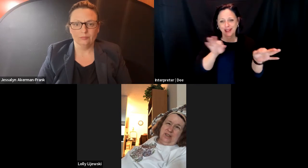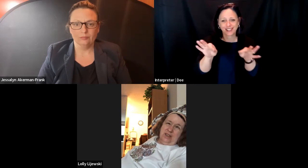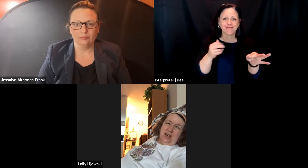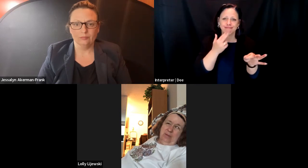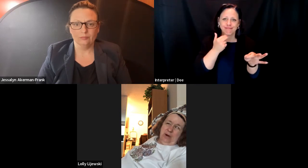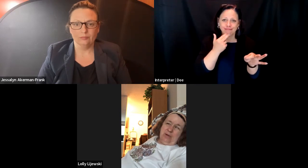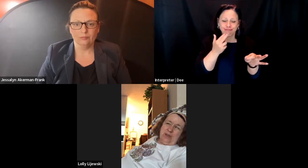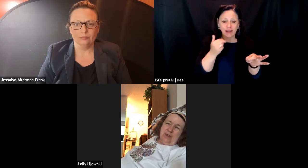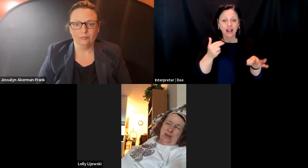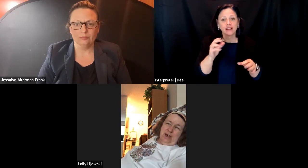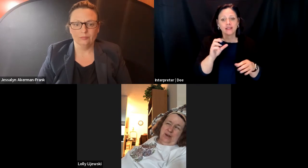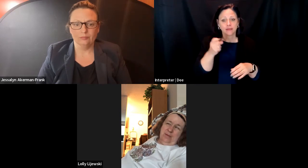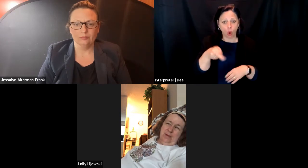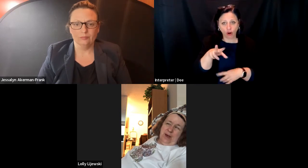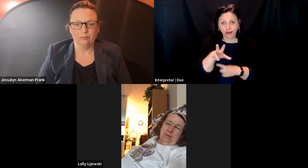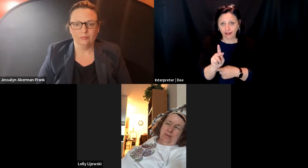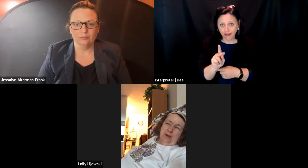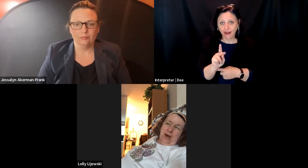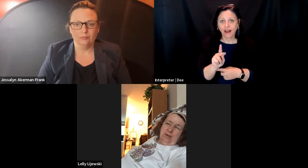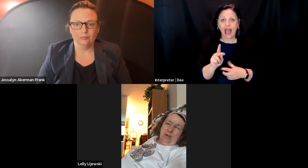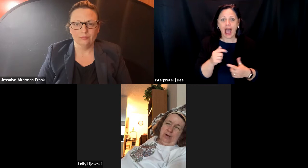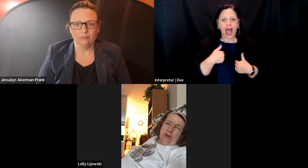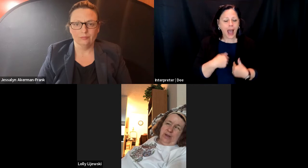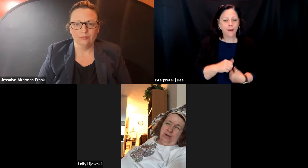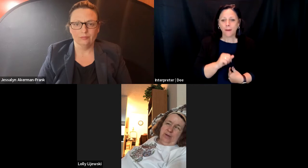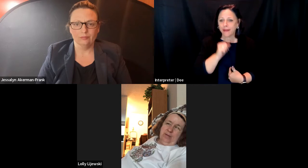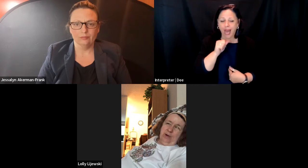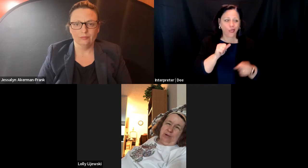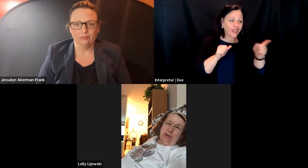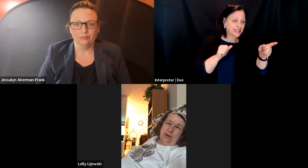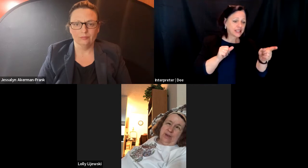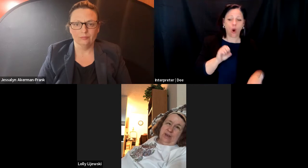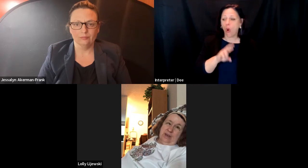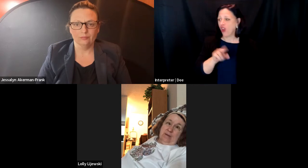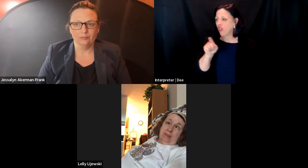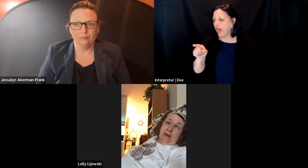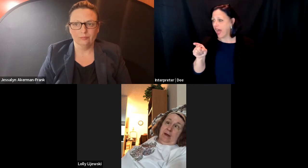So, I don't know -- I don't know that I have an answer in terms of the the state service offerings.